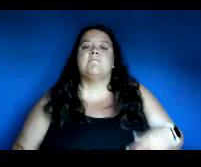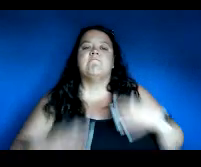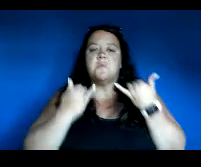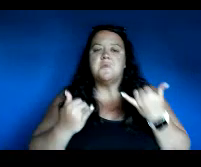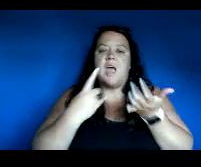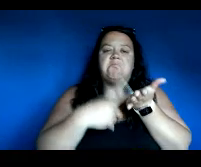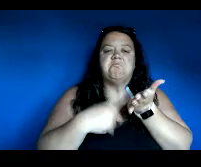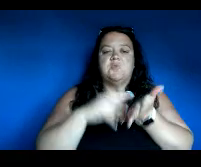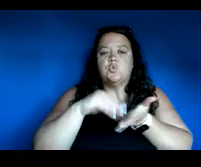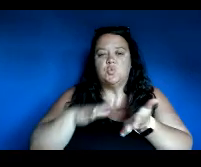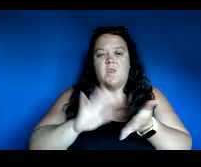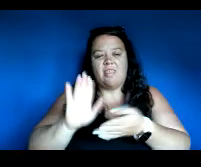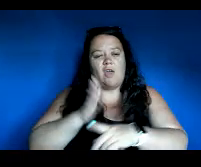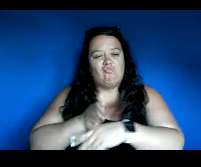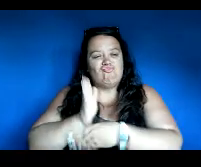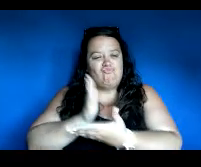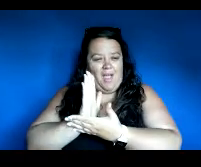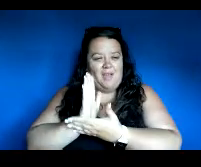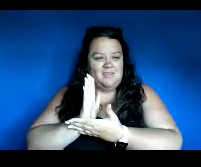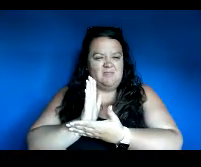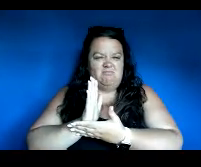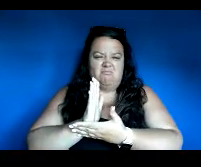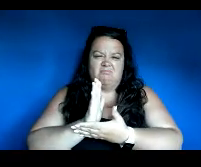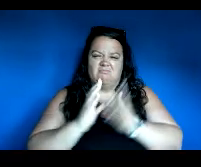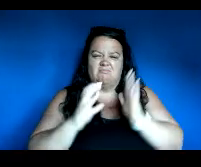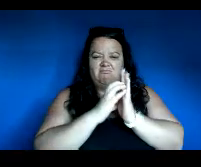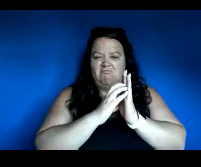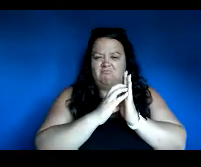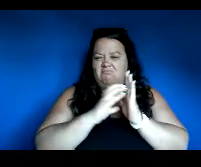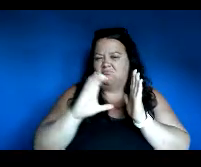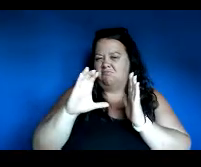and Section 504 of the 1973 Rehabilitation Act.